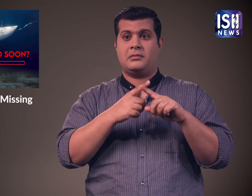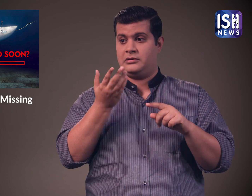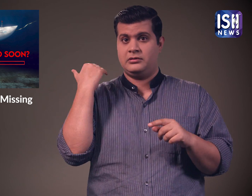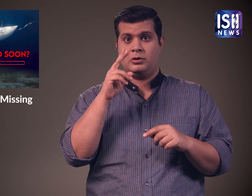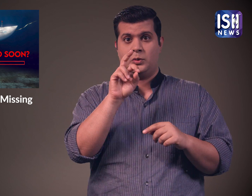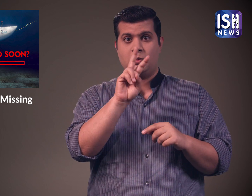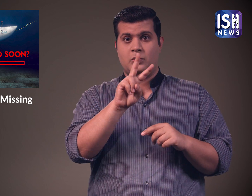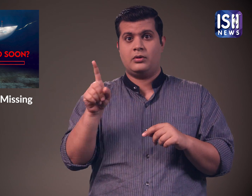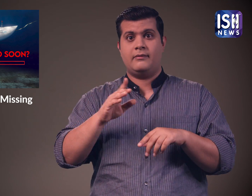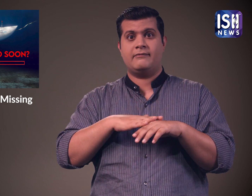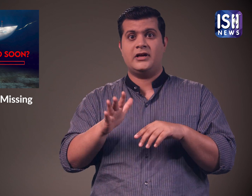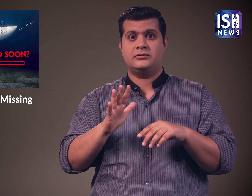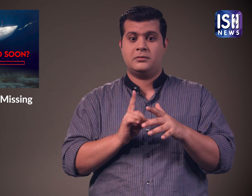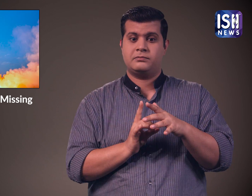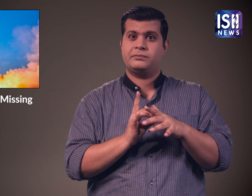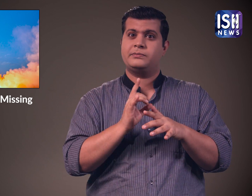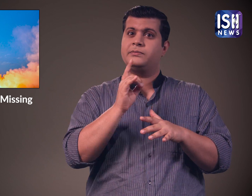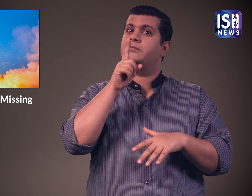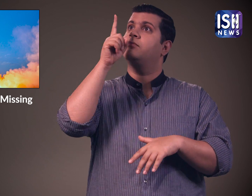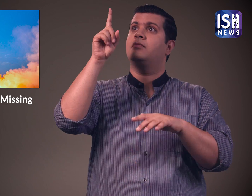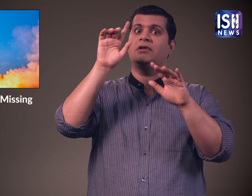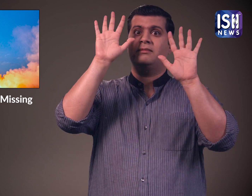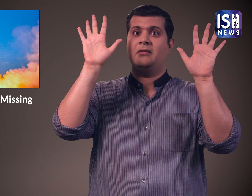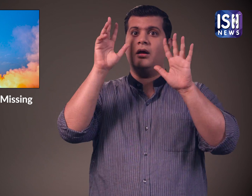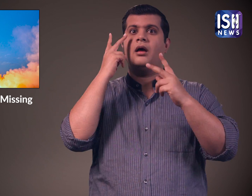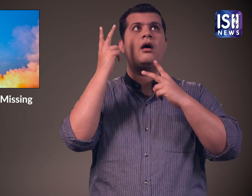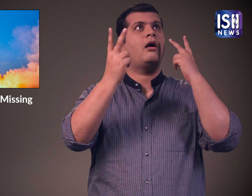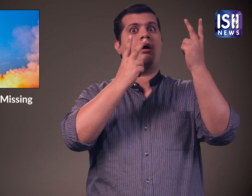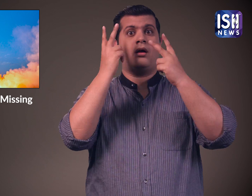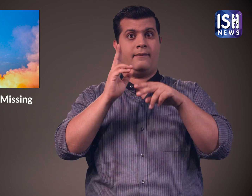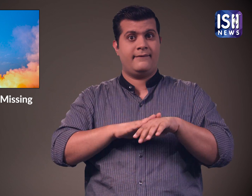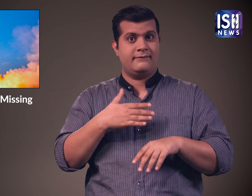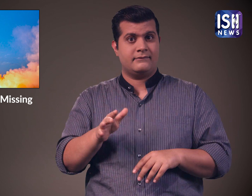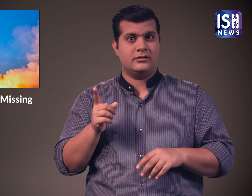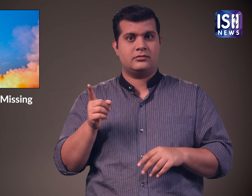Harding also completed a space expedition in 2022.